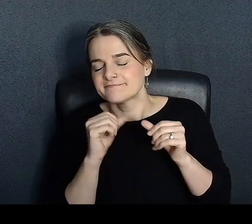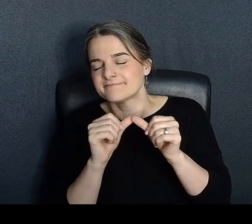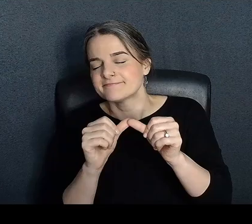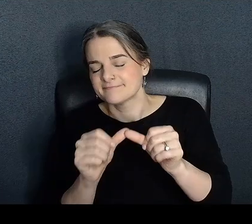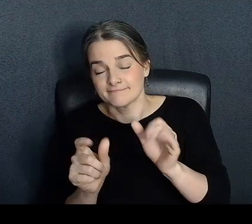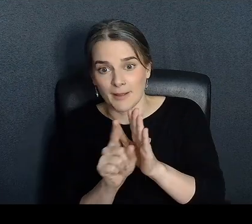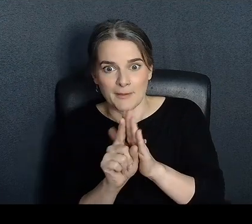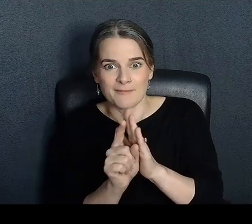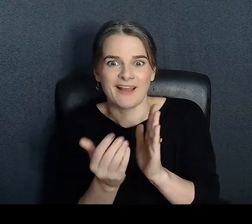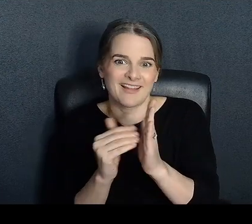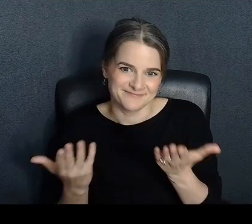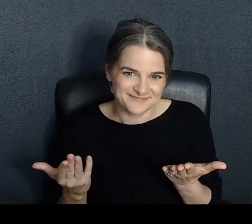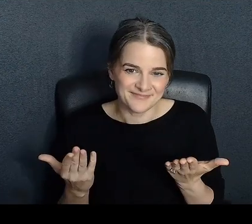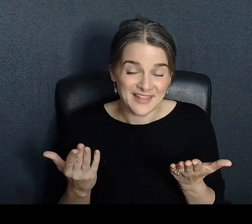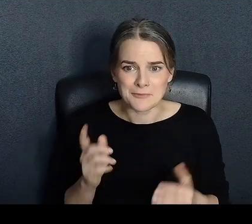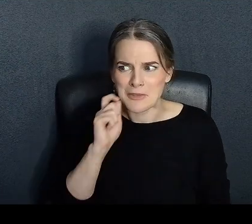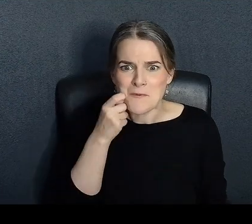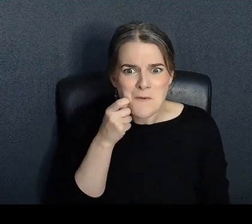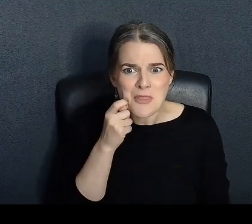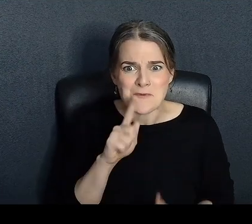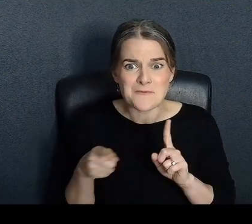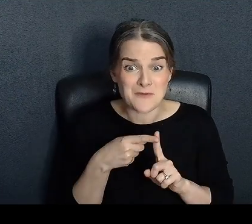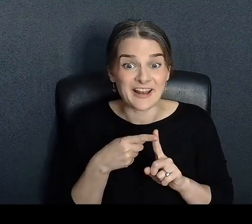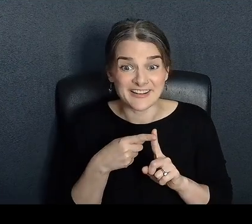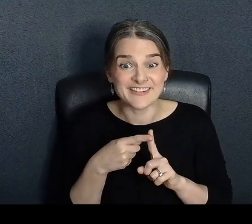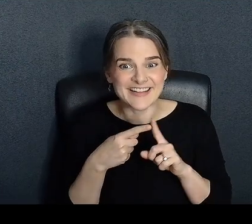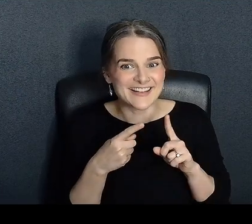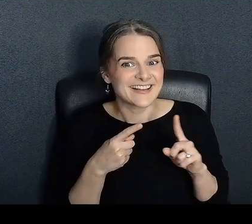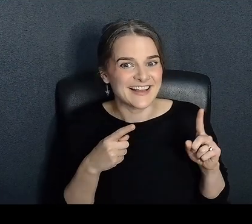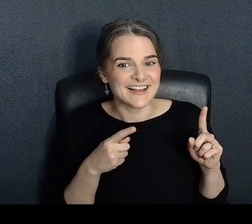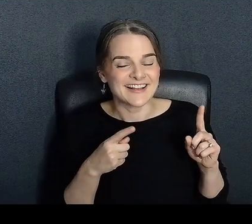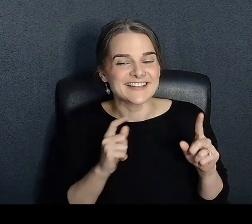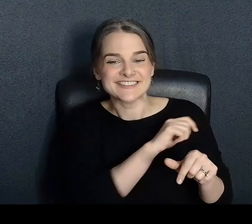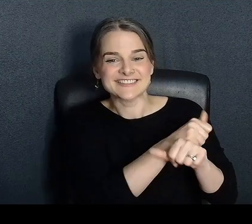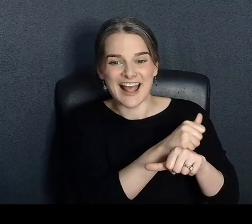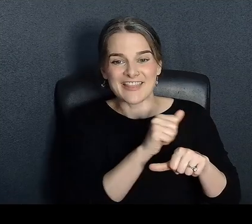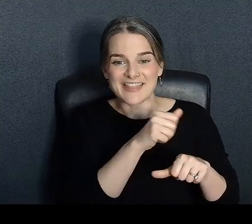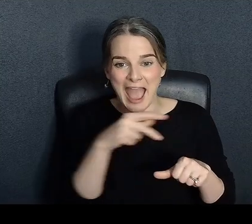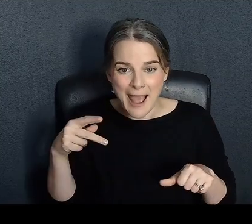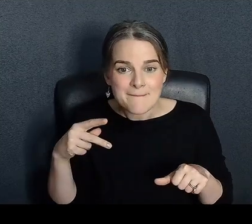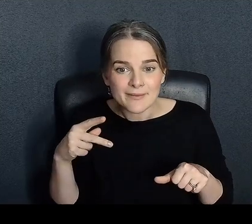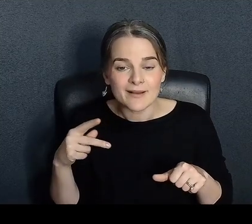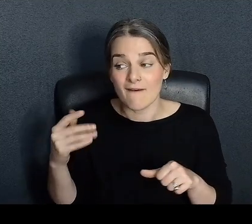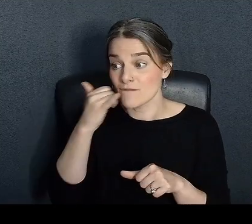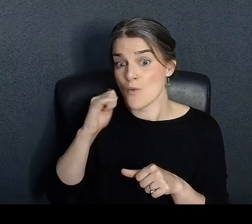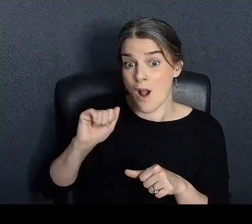you can turn off your phone, and that bed shaker will still work. So that's cool.